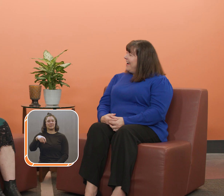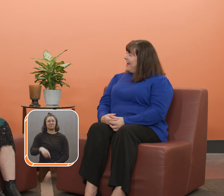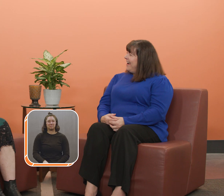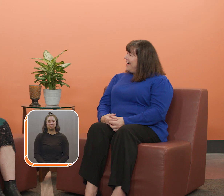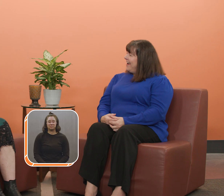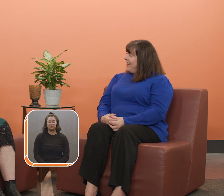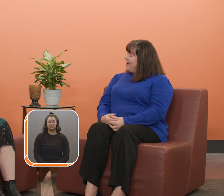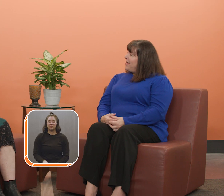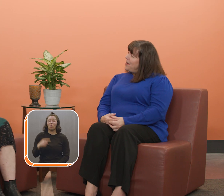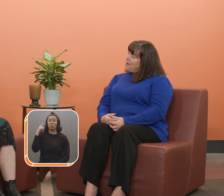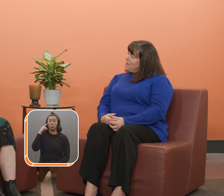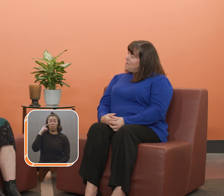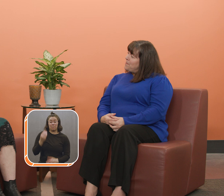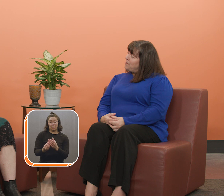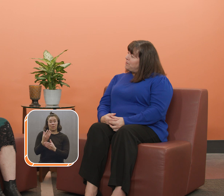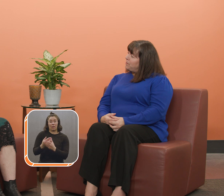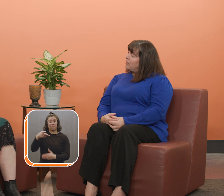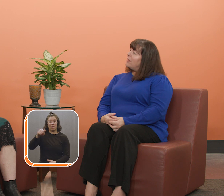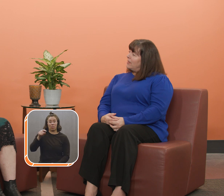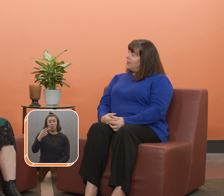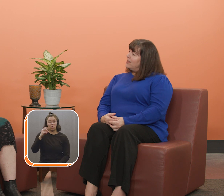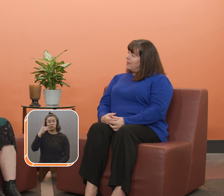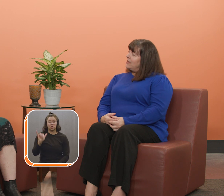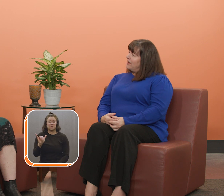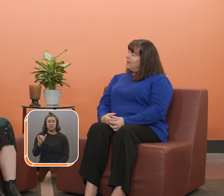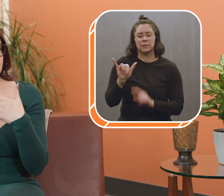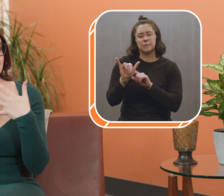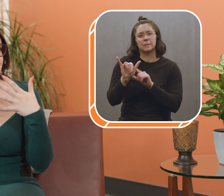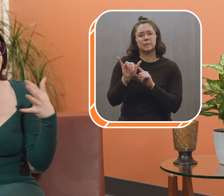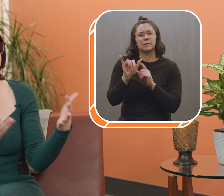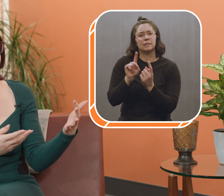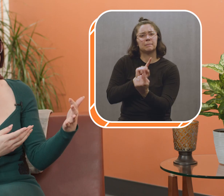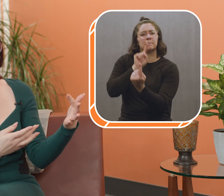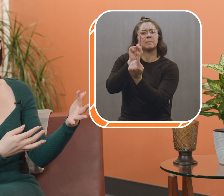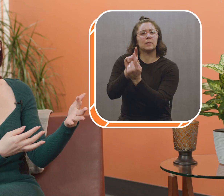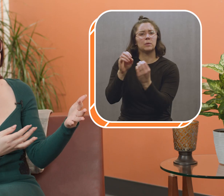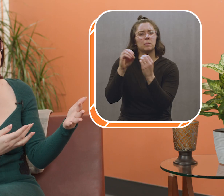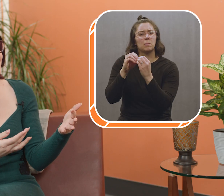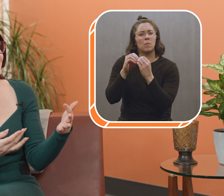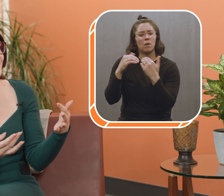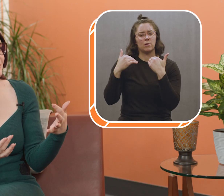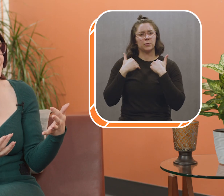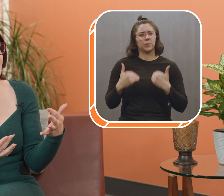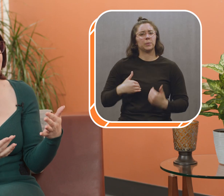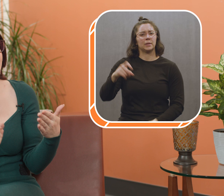I really thought that plant pathology would be meeting a much more fundamental human need